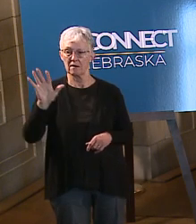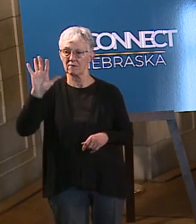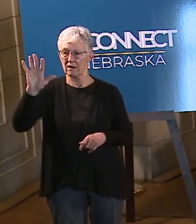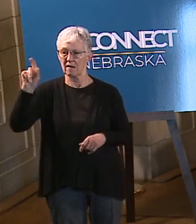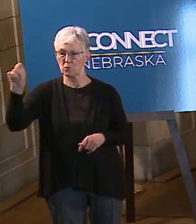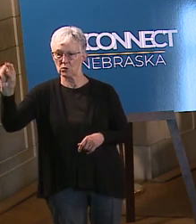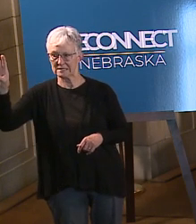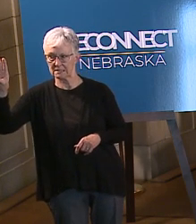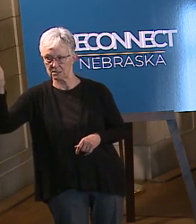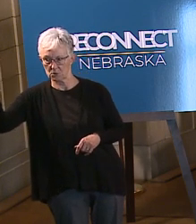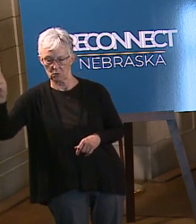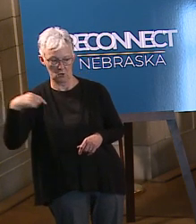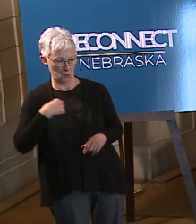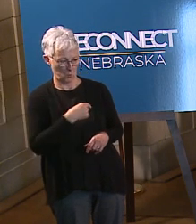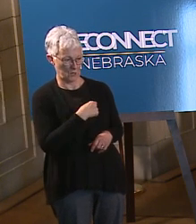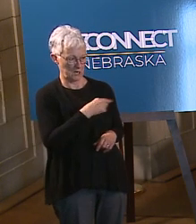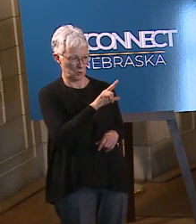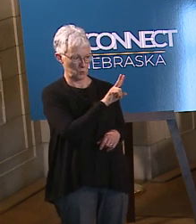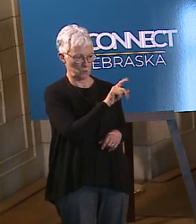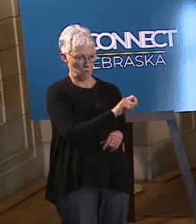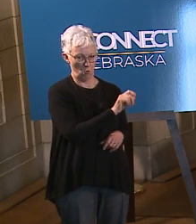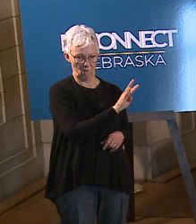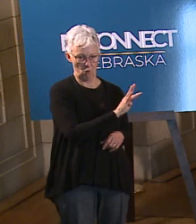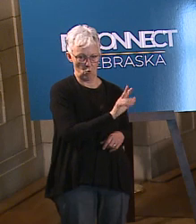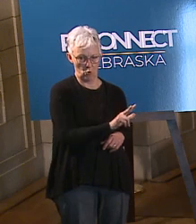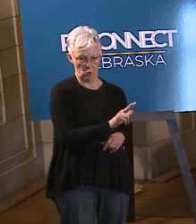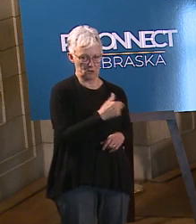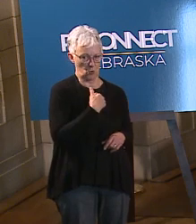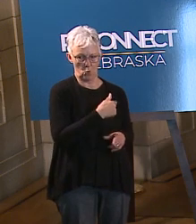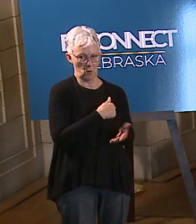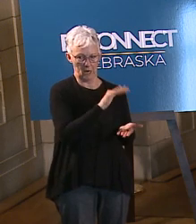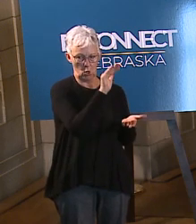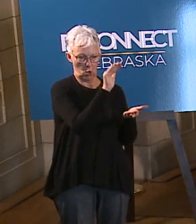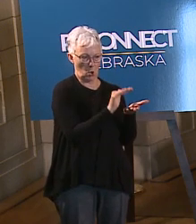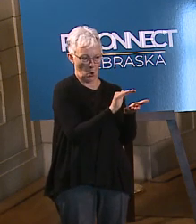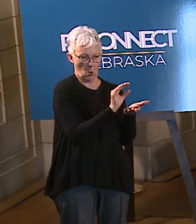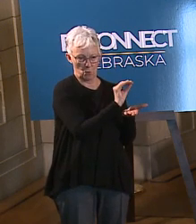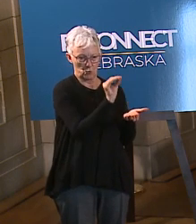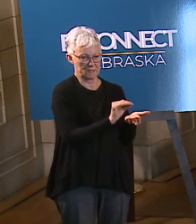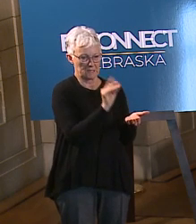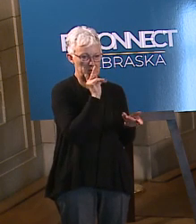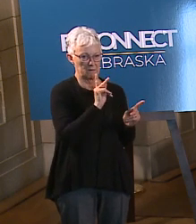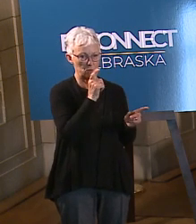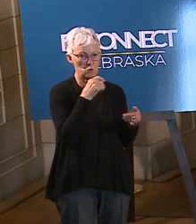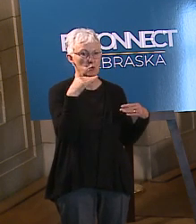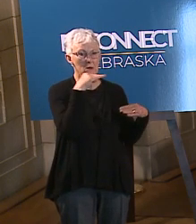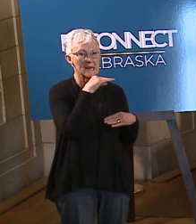PANDEMIC CLAIMS, IT IS 5.43.